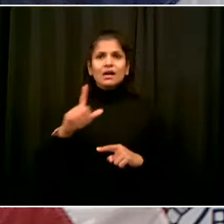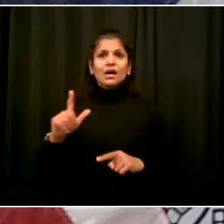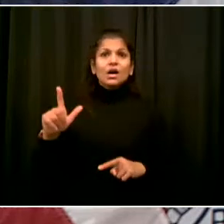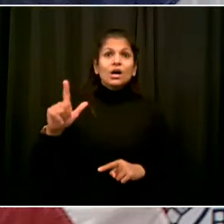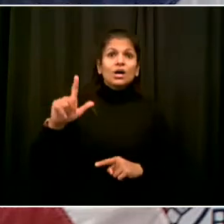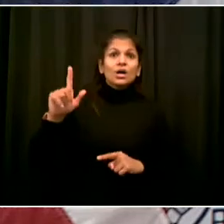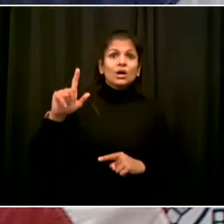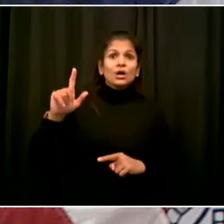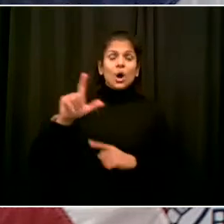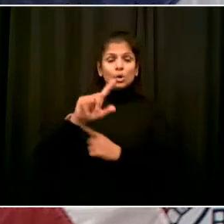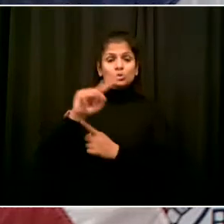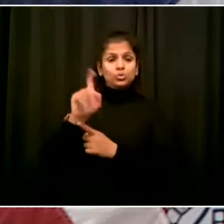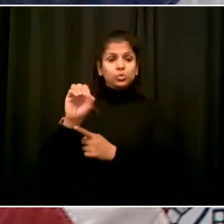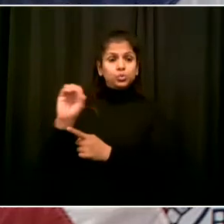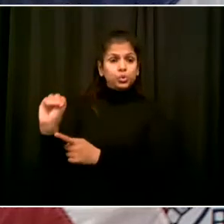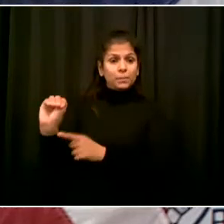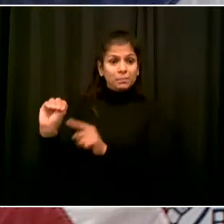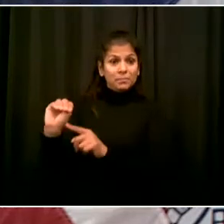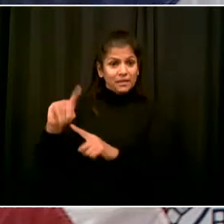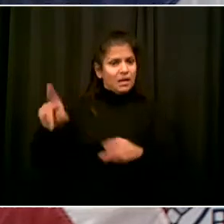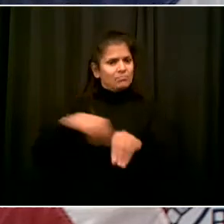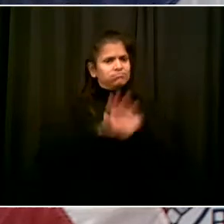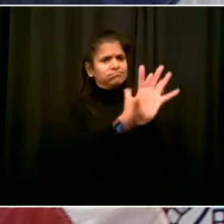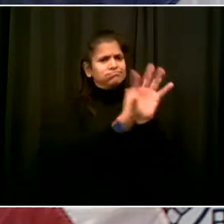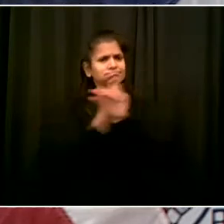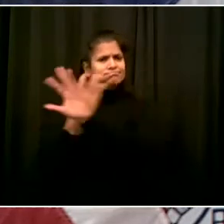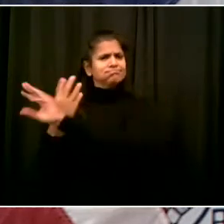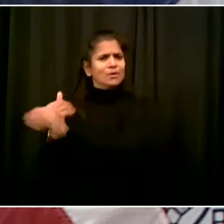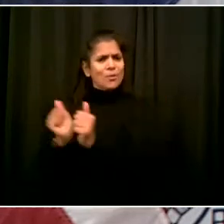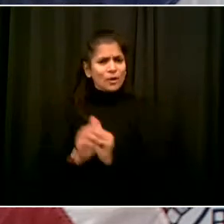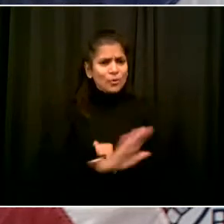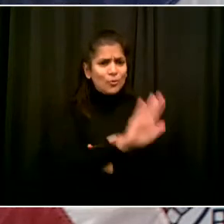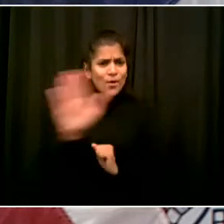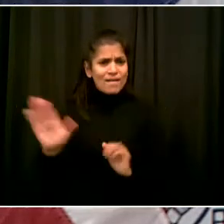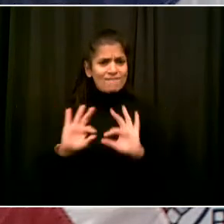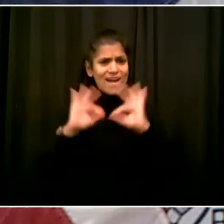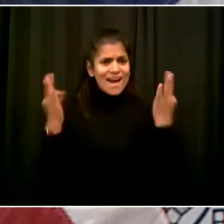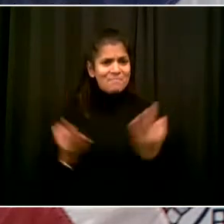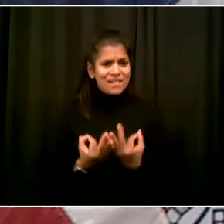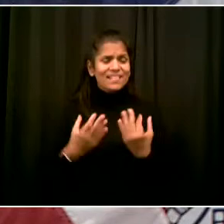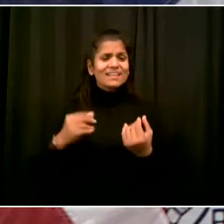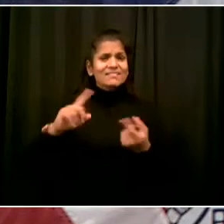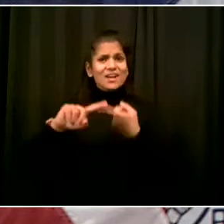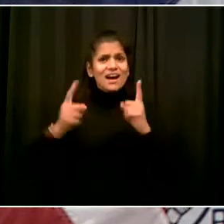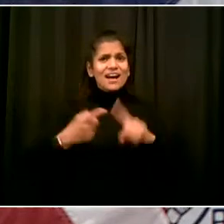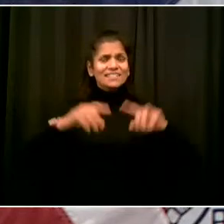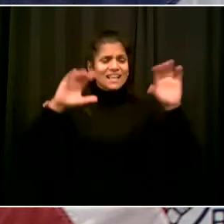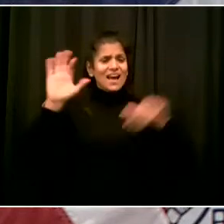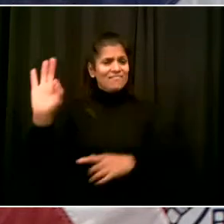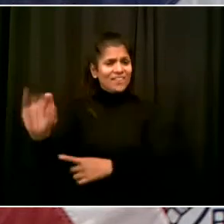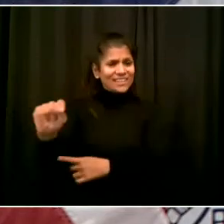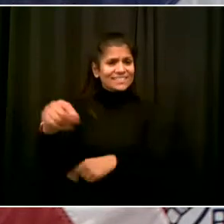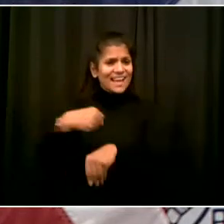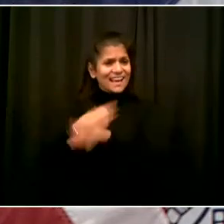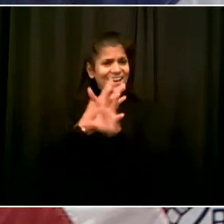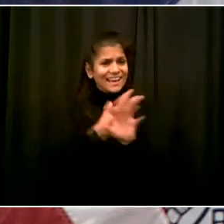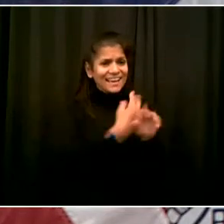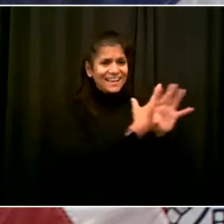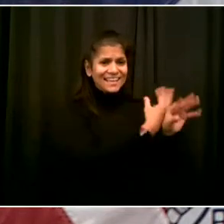IN OTOTERH PLACES, I'LL CONNECT WITH THEM VIR VIRTUALLY.